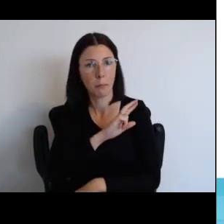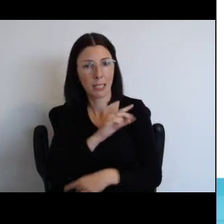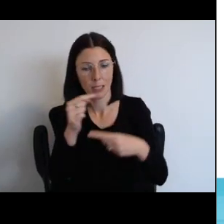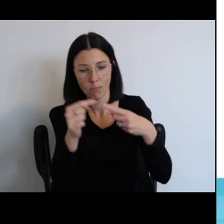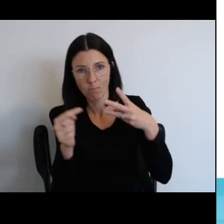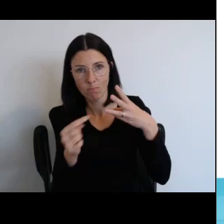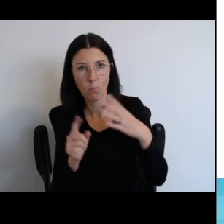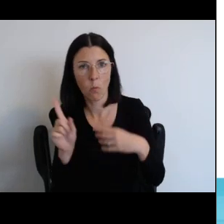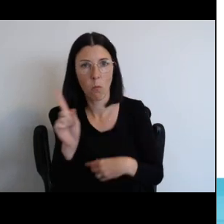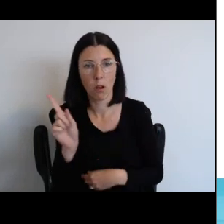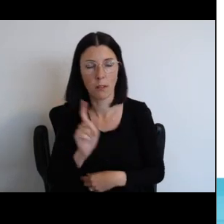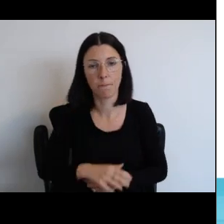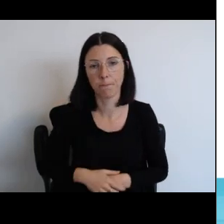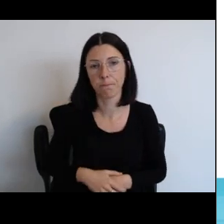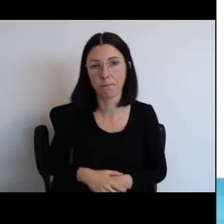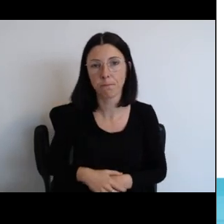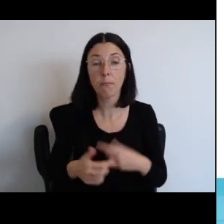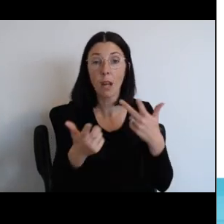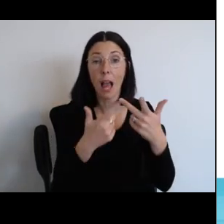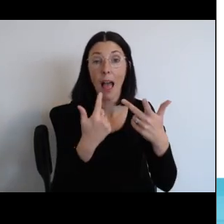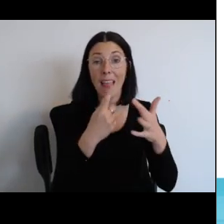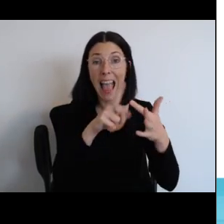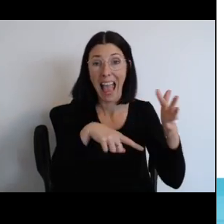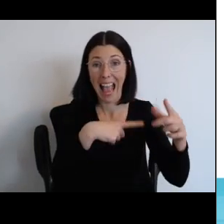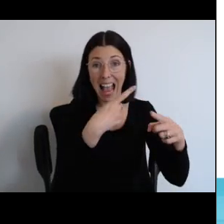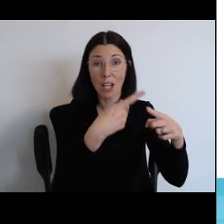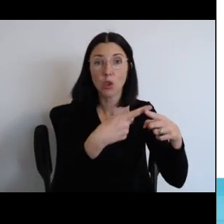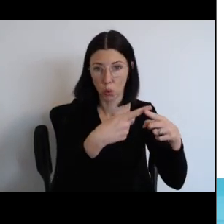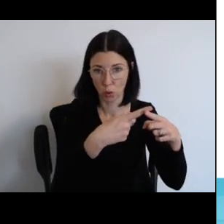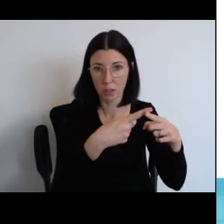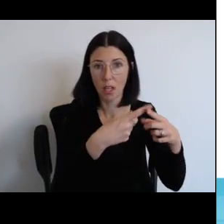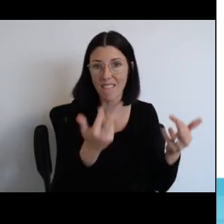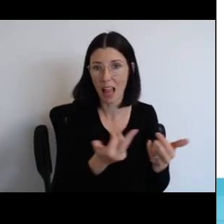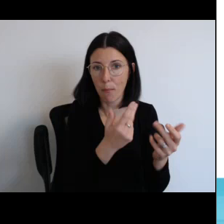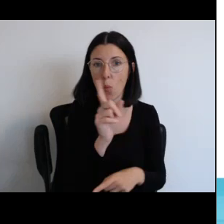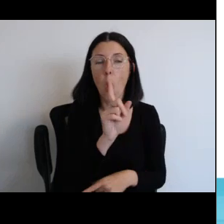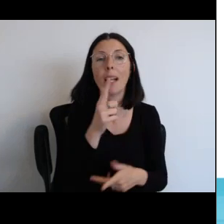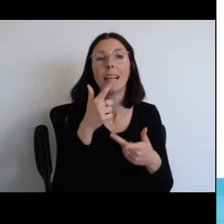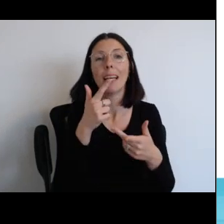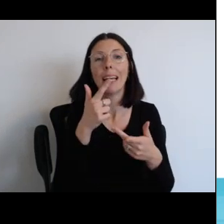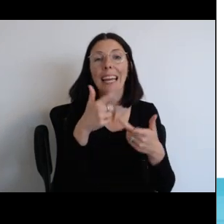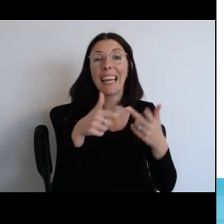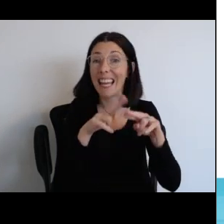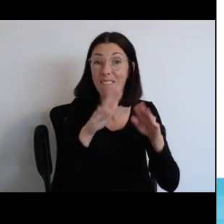other excuses um that are available if somebody doesn't comply with an order are sensible as